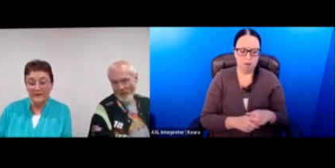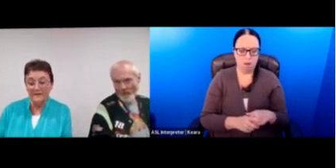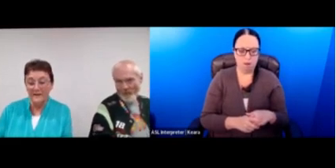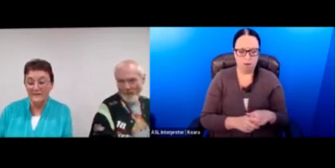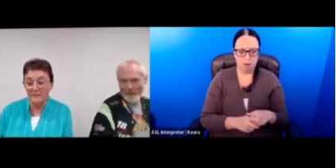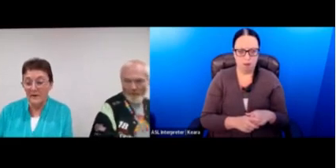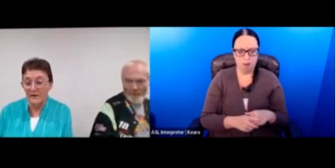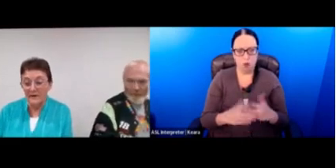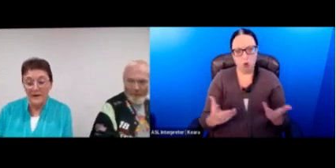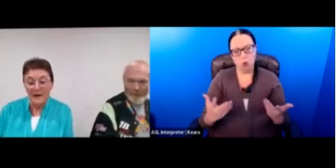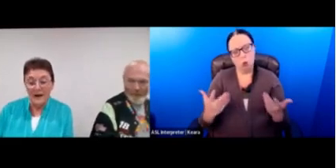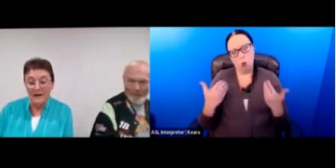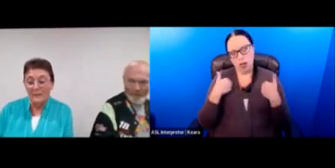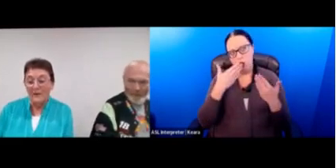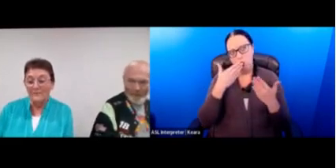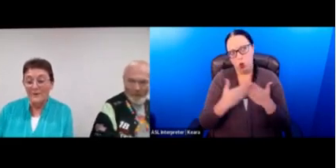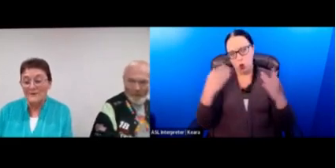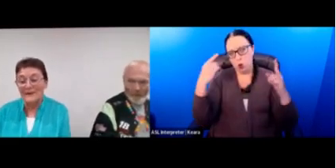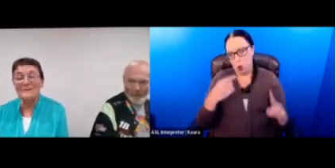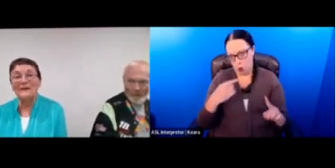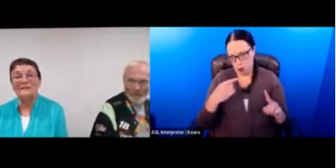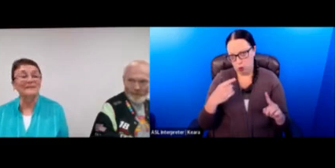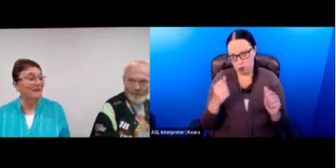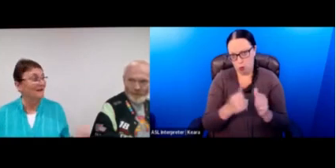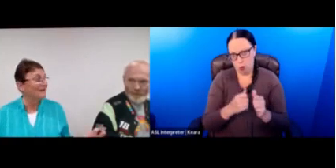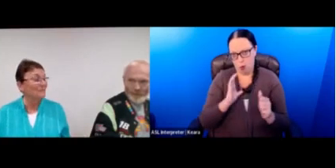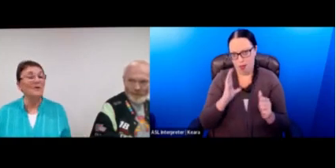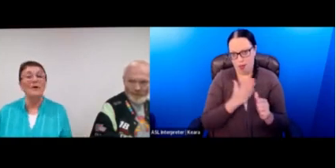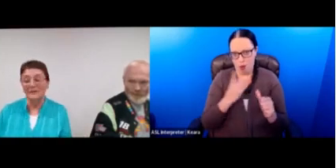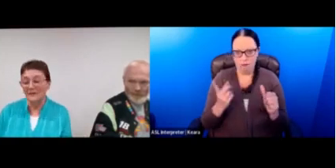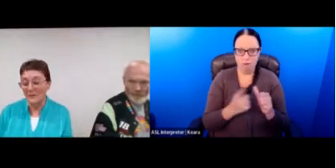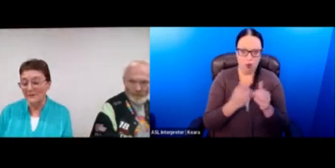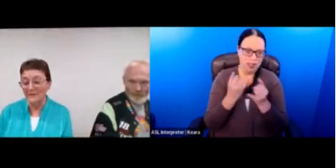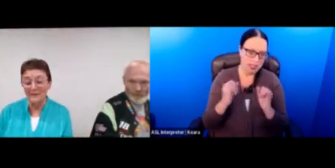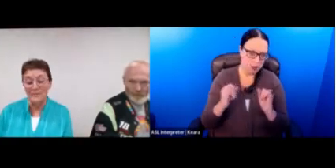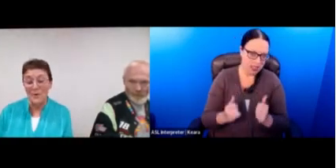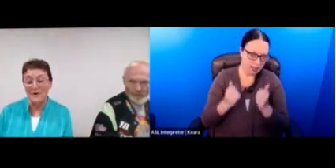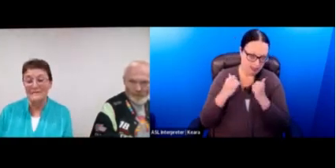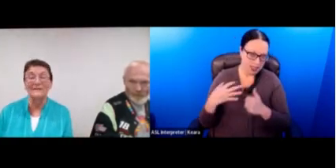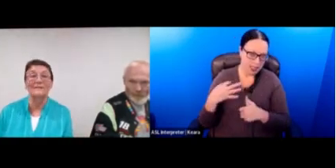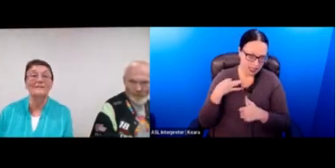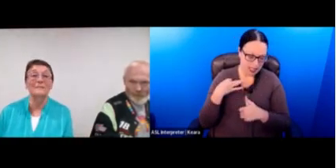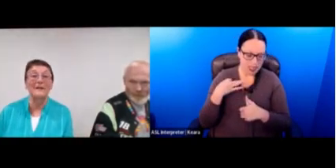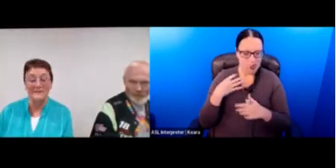good intentions with our, with our first independent living candidates was Carl, we listened to more to the system than to